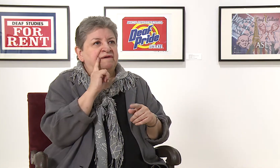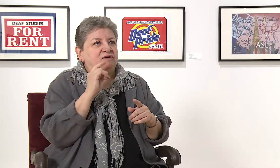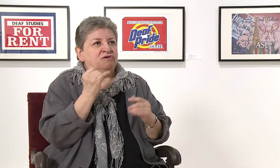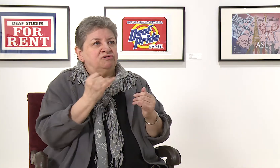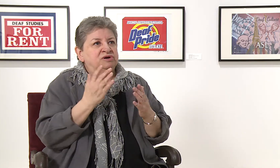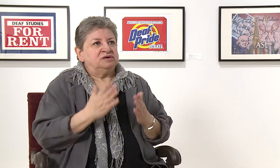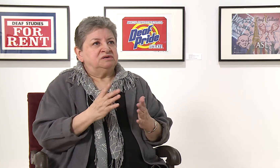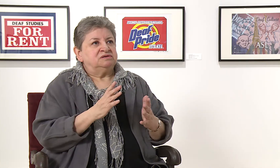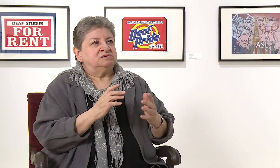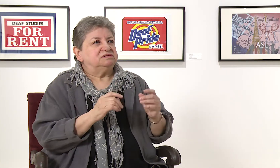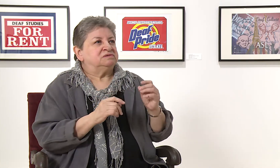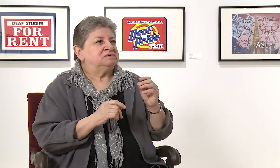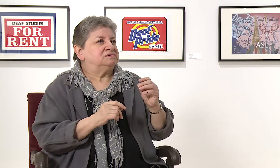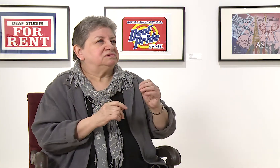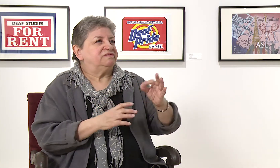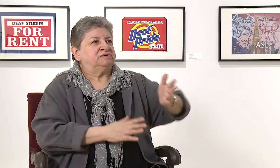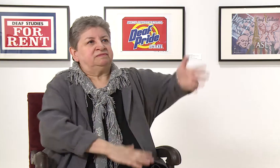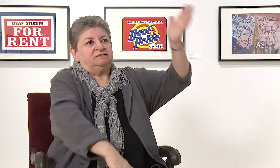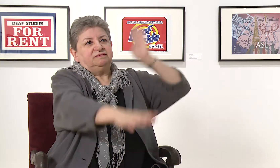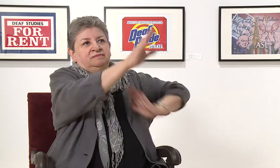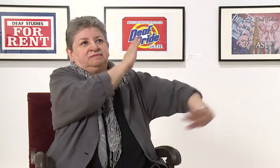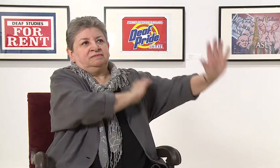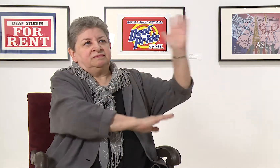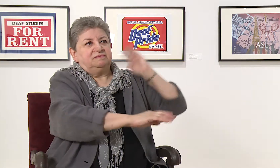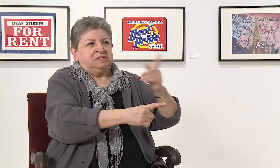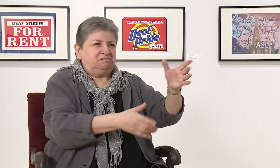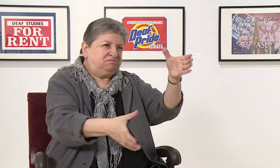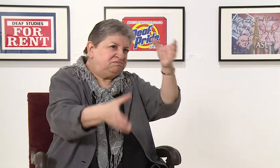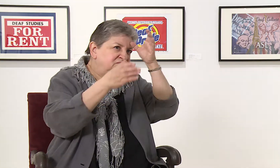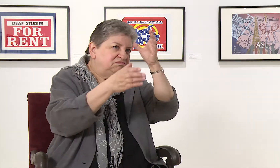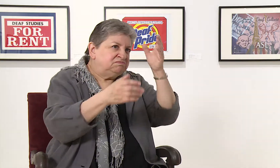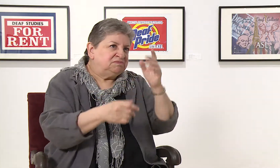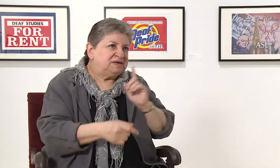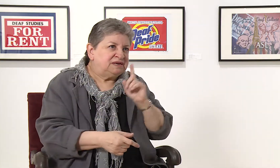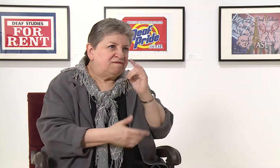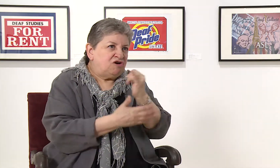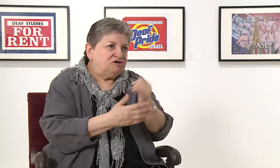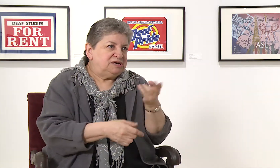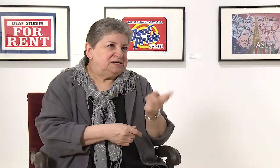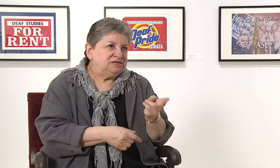Harry also gave me exposure to Deaf artists of the past.